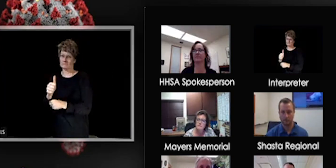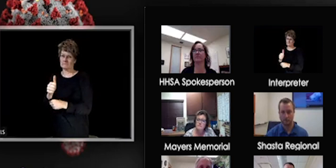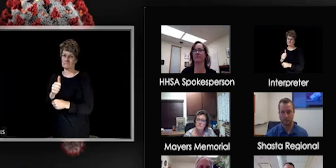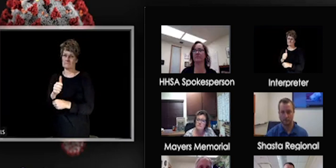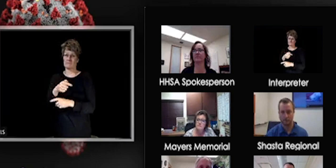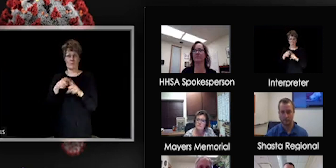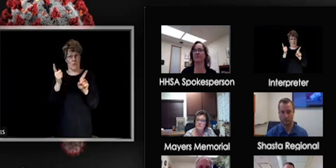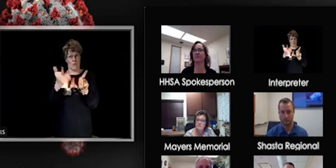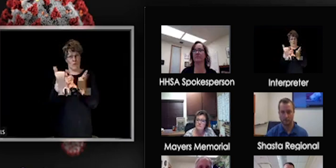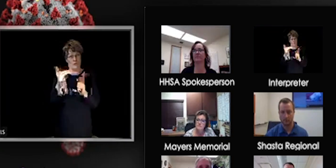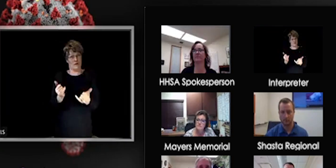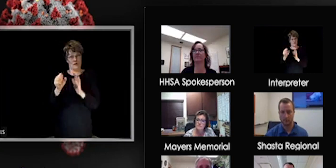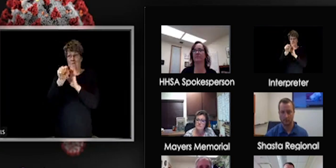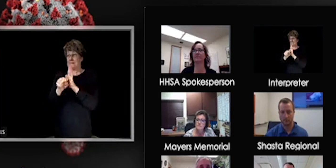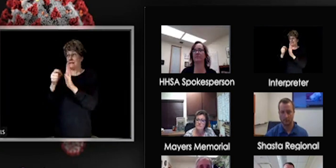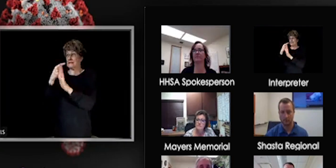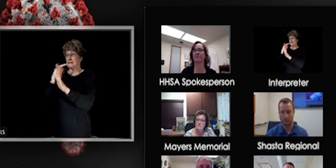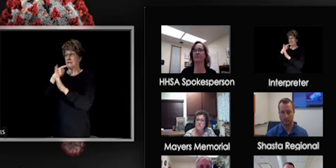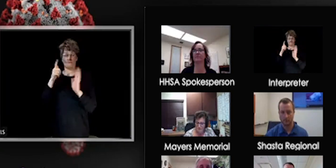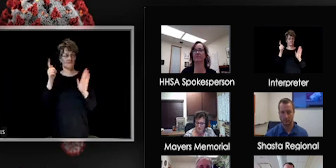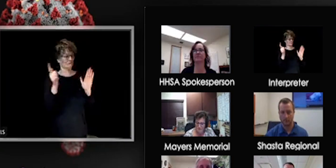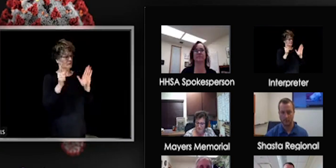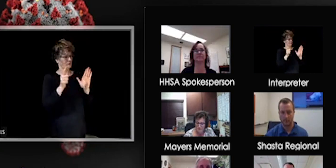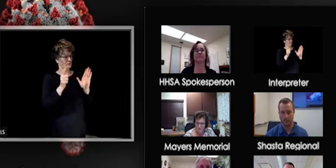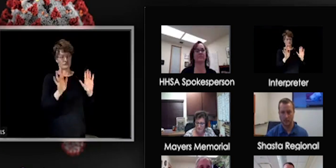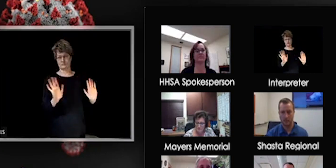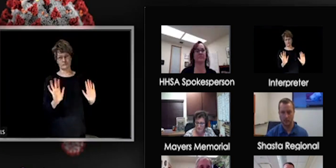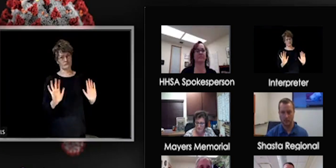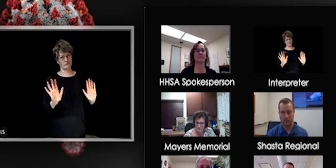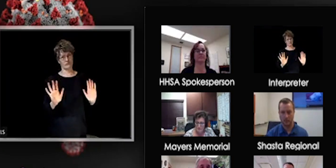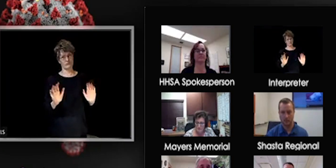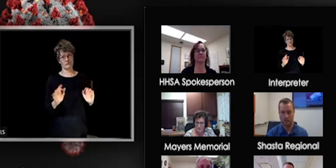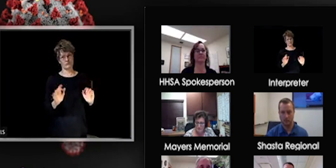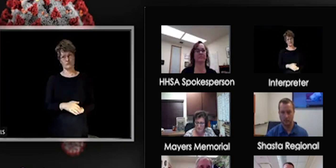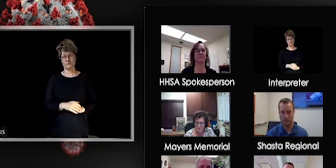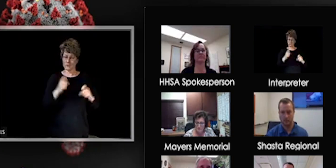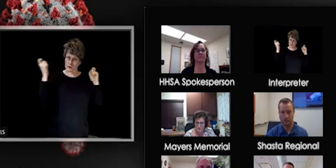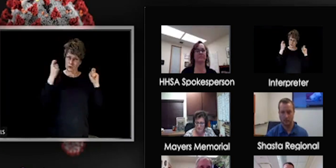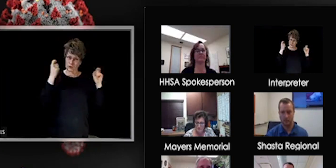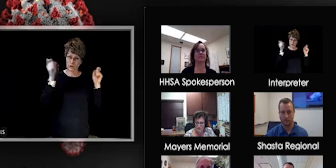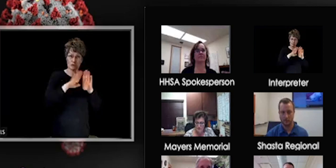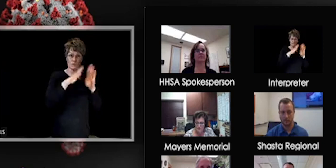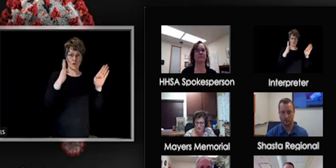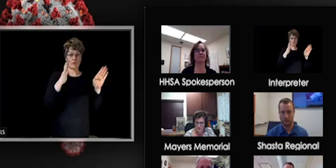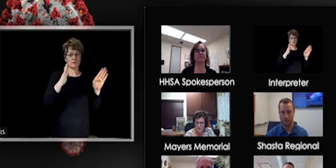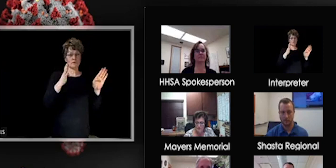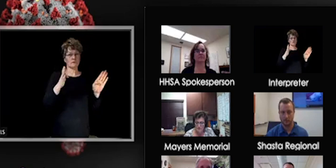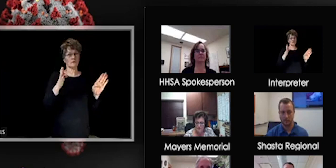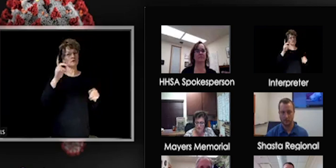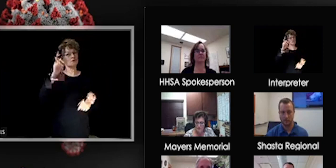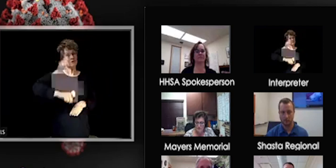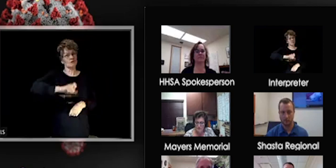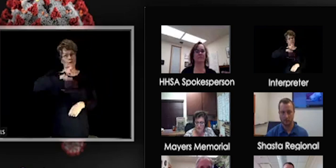So, they are not allowed and they shouldn’t be operating. As far as enforcement, we are